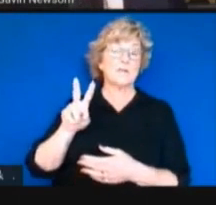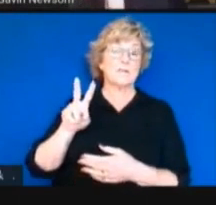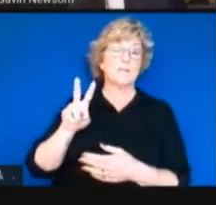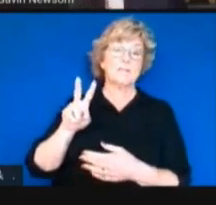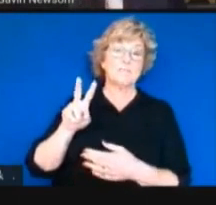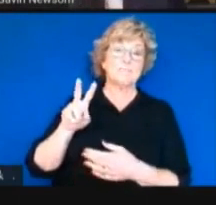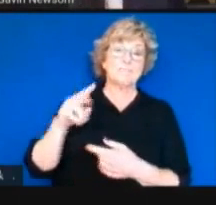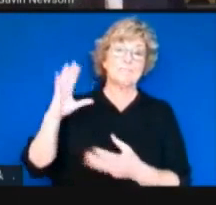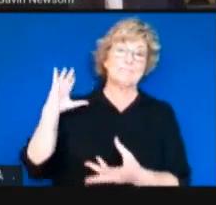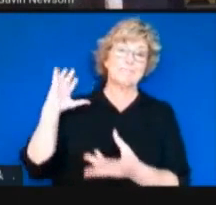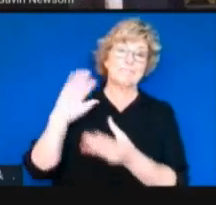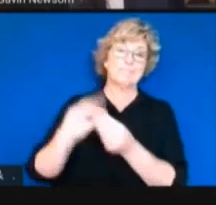THESE FACILITIES.